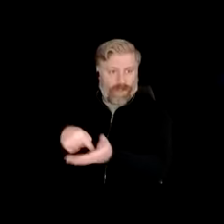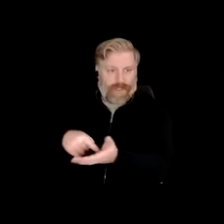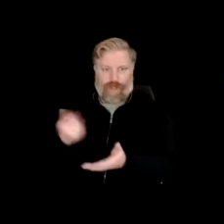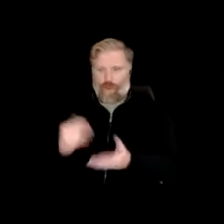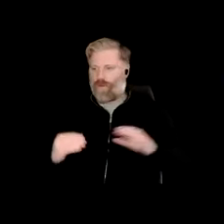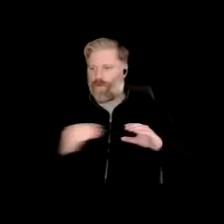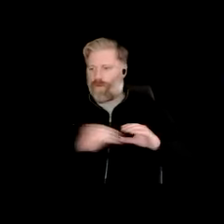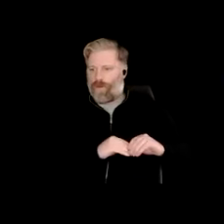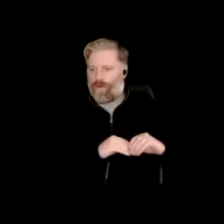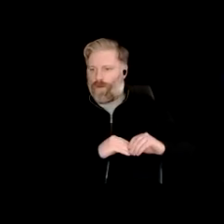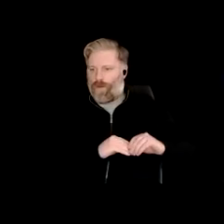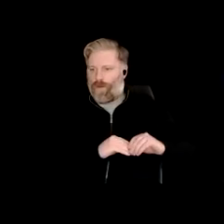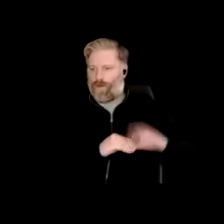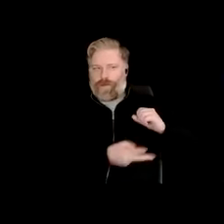there is specific distinctions.